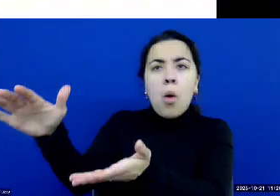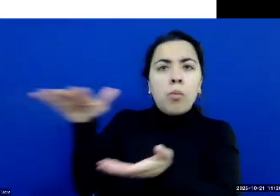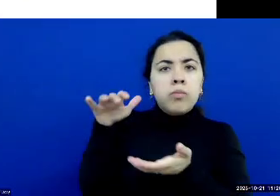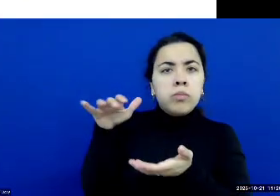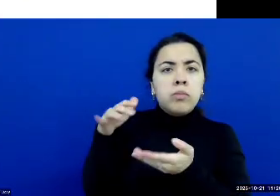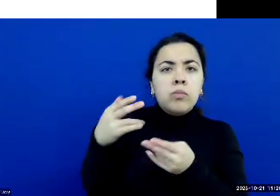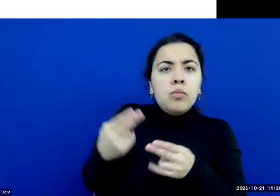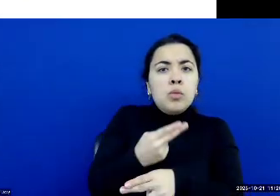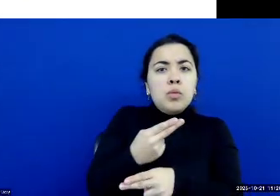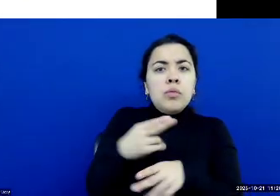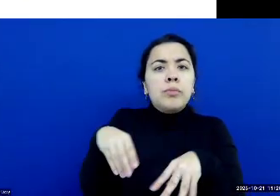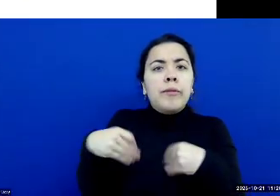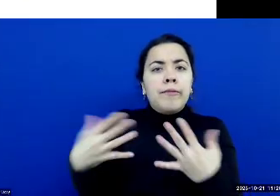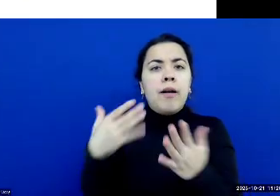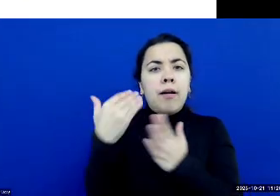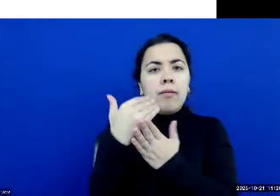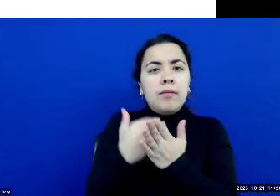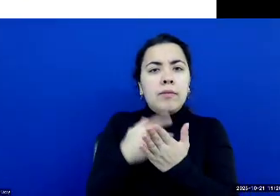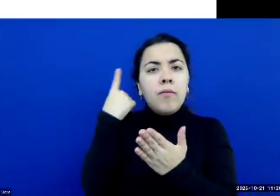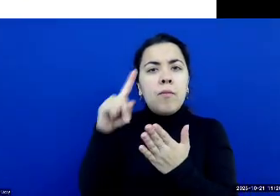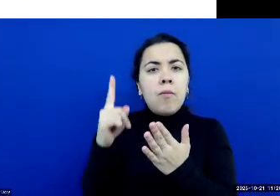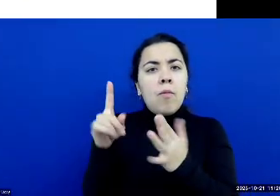Kathleen DeForest: Provide a curated list to your audience.